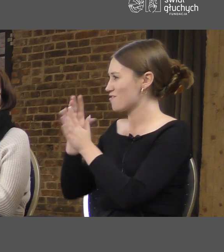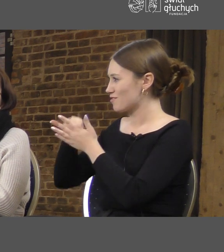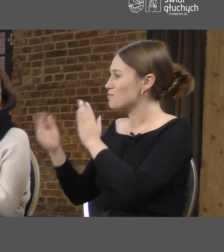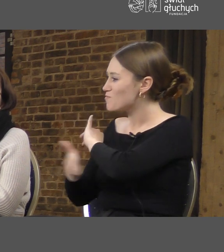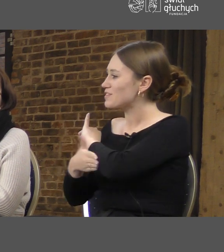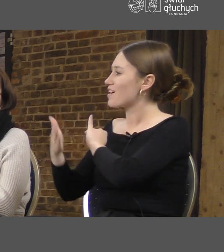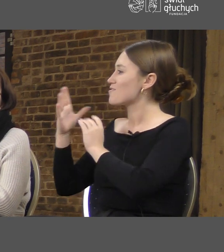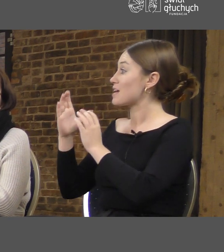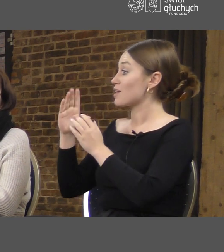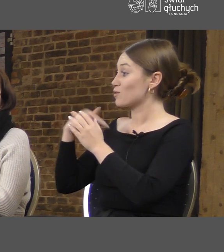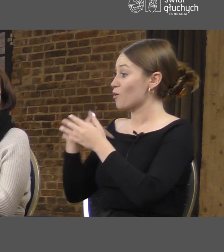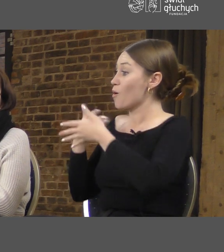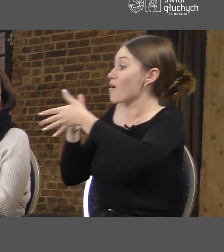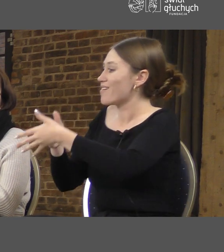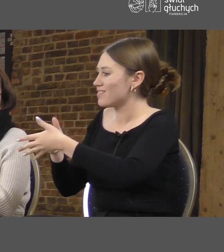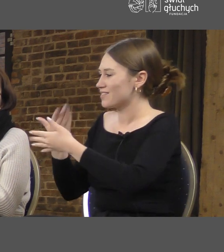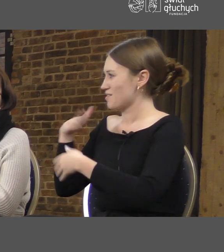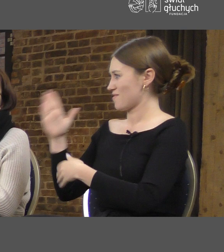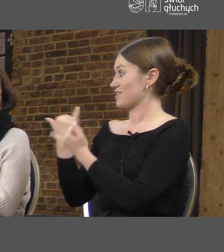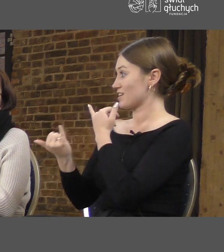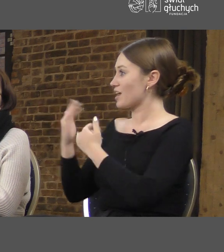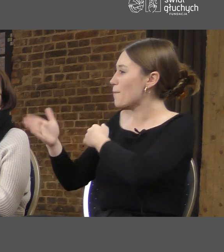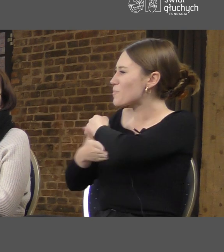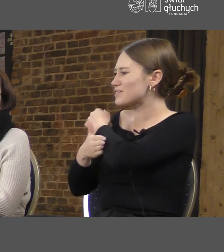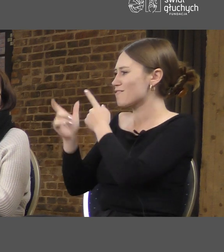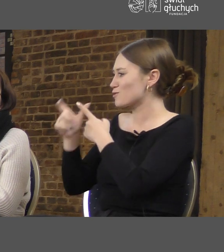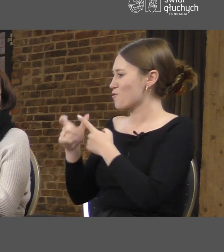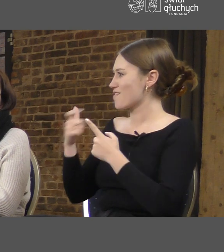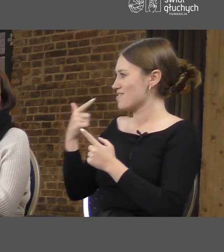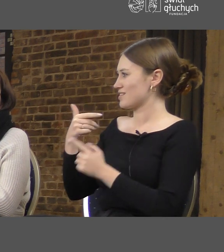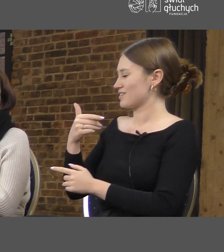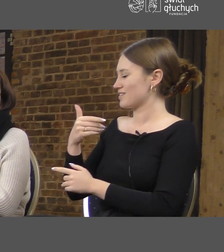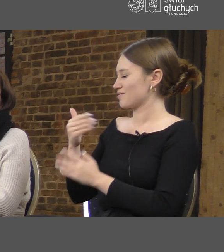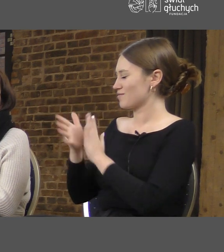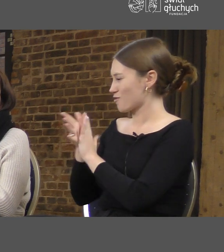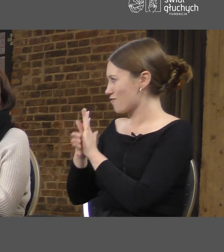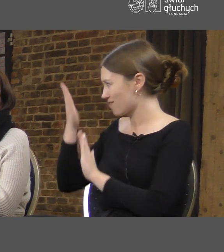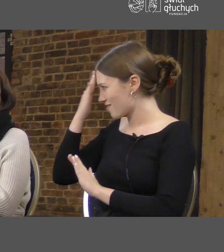to open up to that person at all, to communicate something to her,